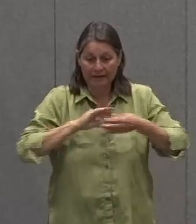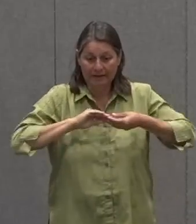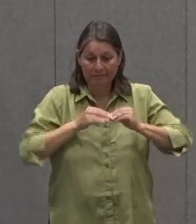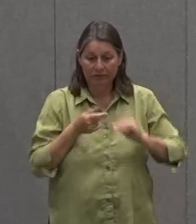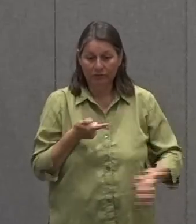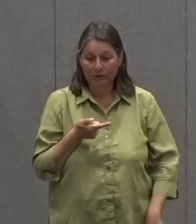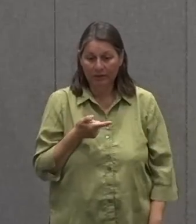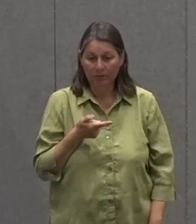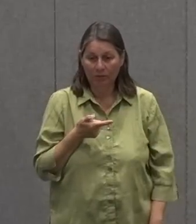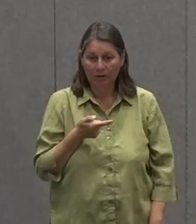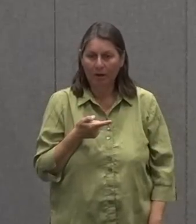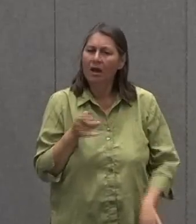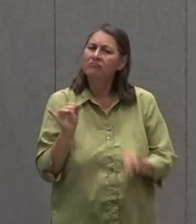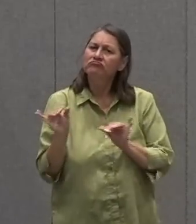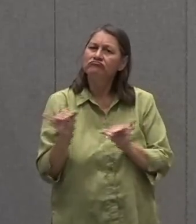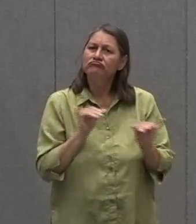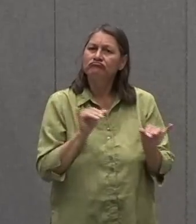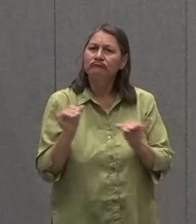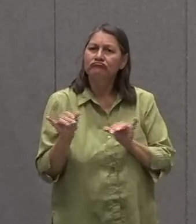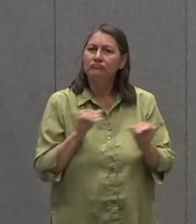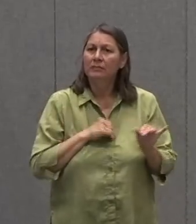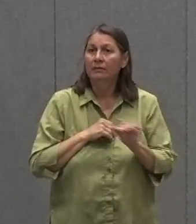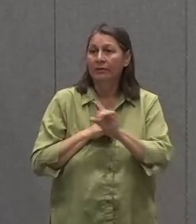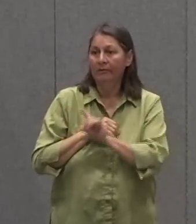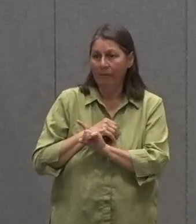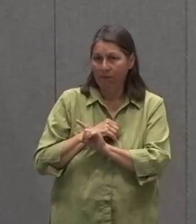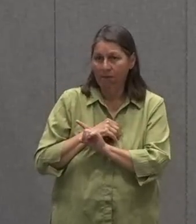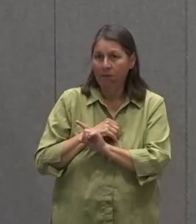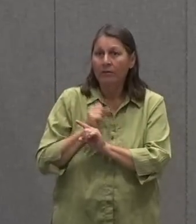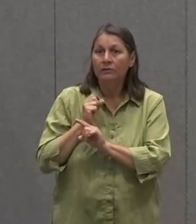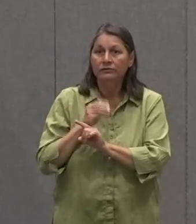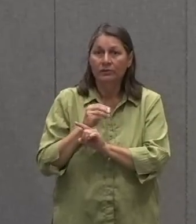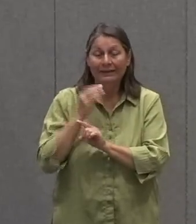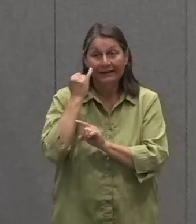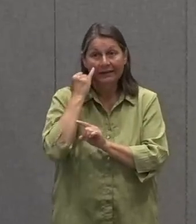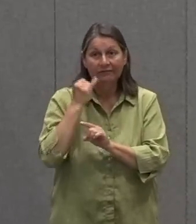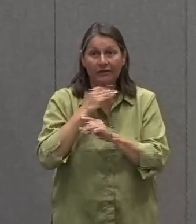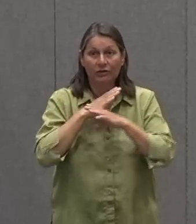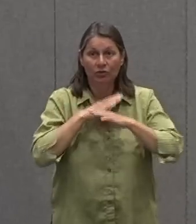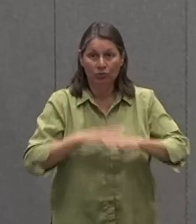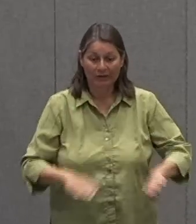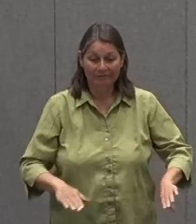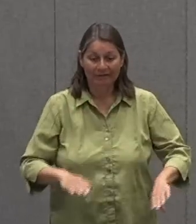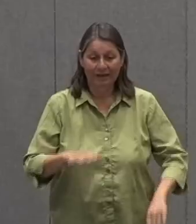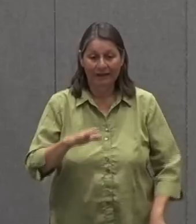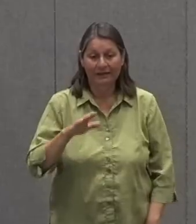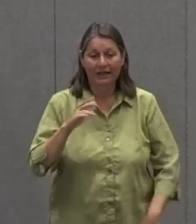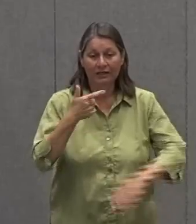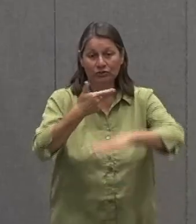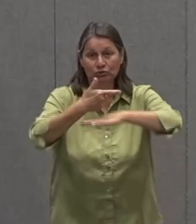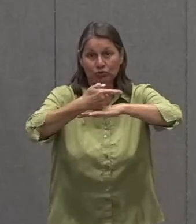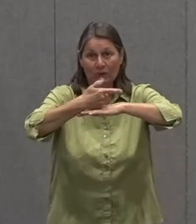to what we did here to help us out. So if we were to divide 21 by one, so